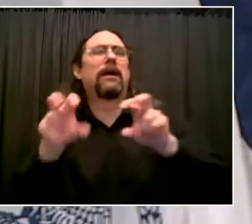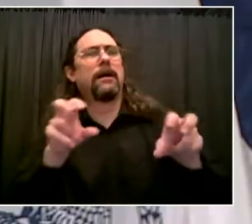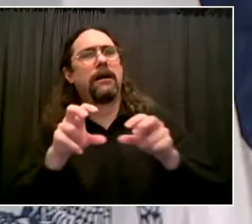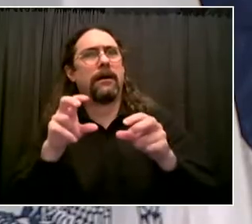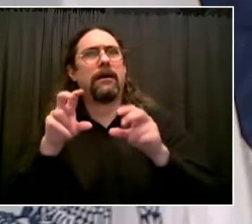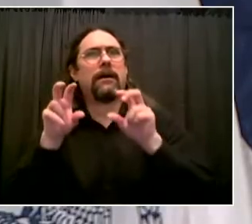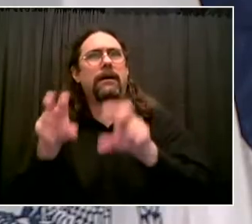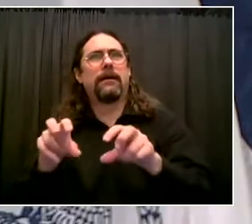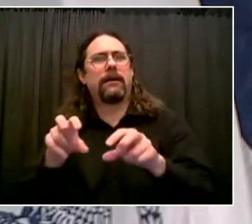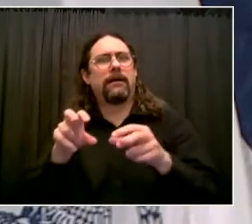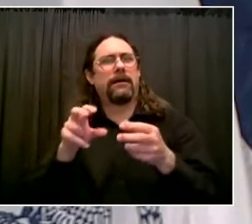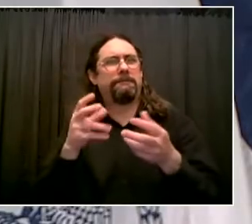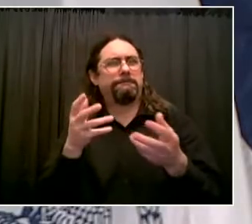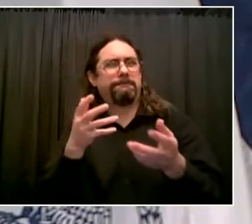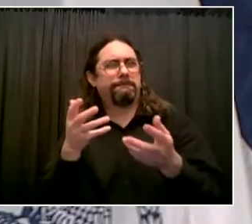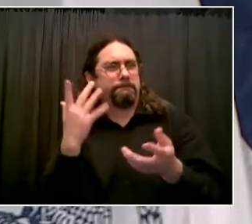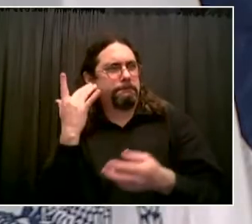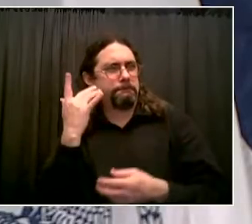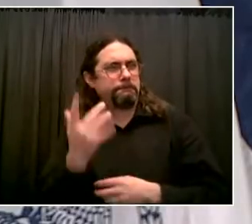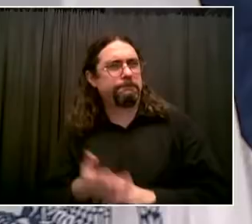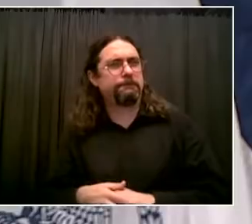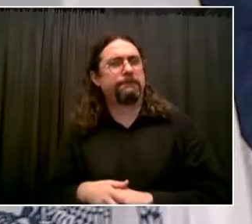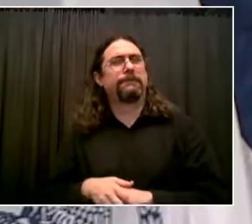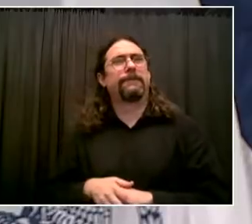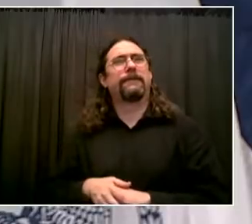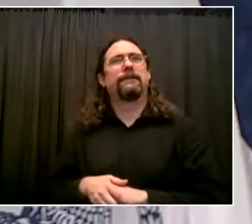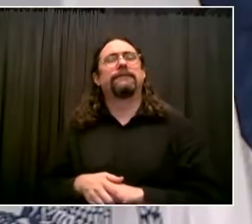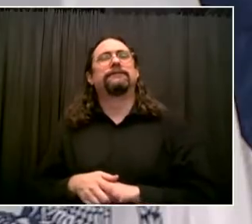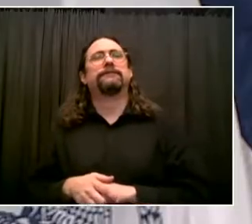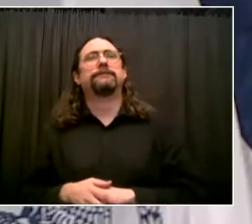DEPARTMENT BUDGET SHOULD WE BE DOING THAT OR NOT?